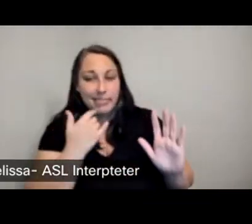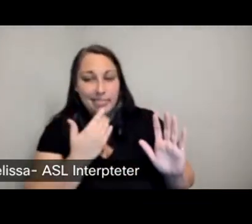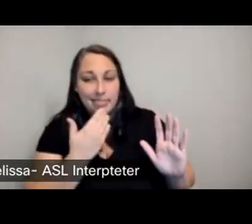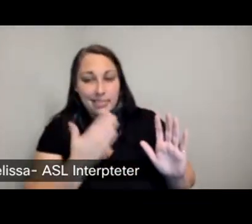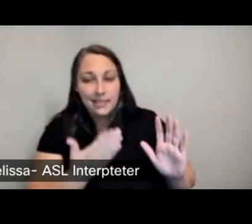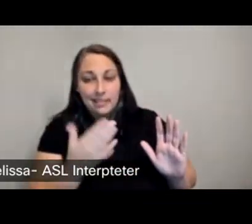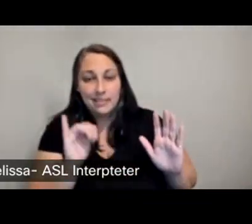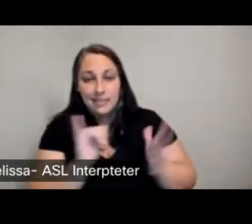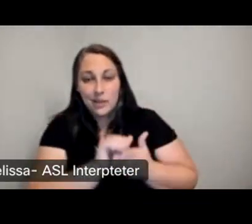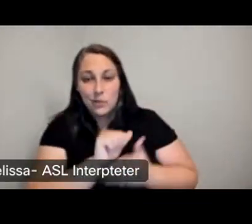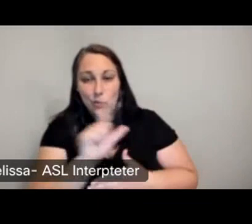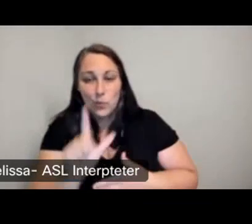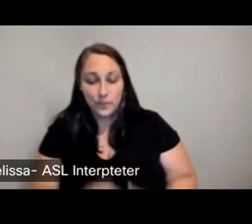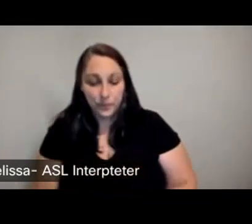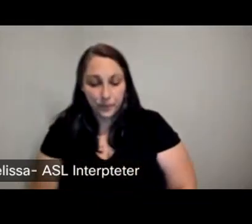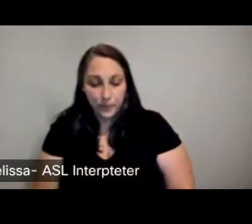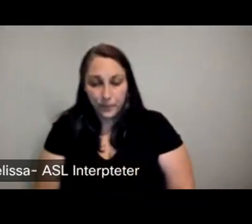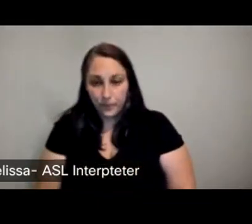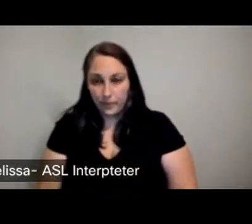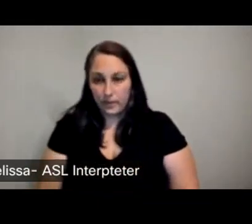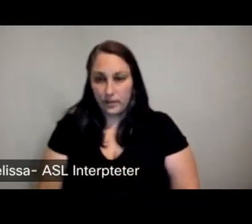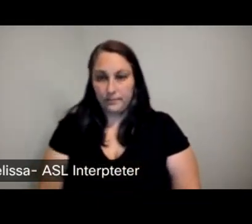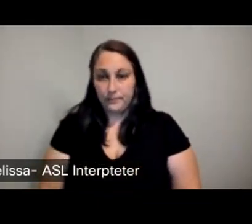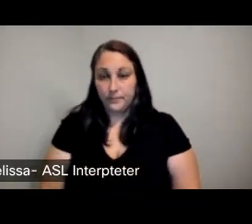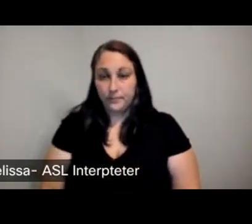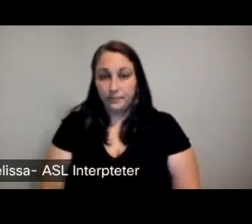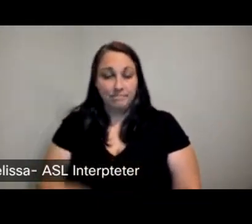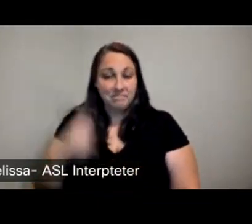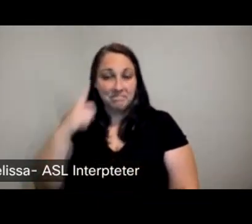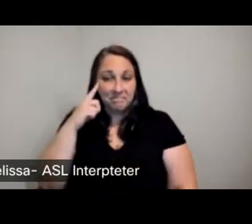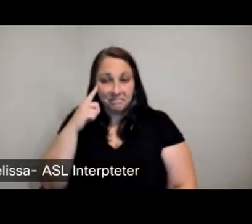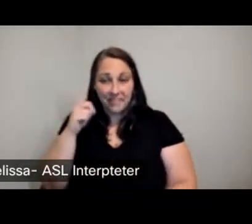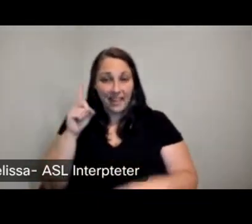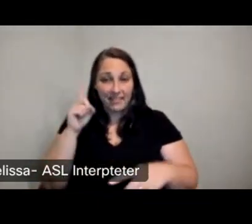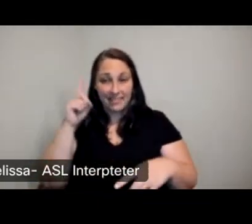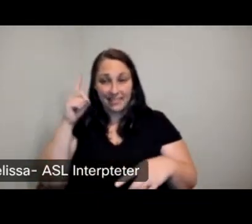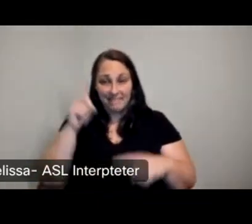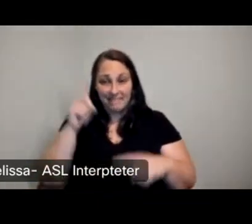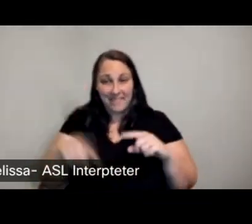all right any other thank you I can't think of anything else but I'm sure my meeting is